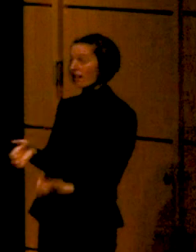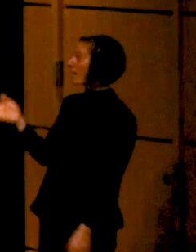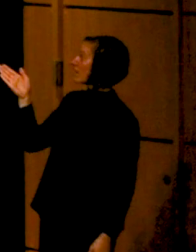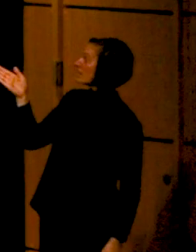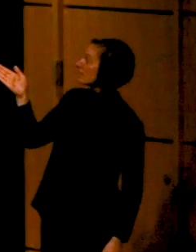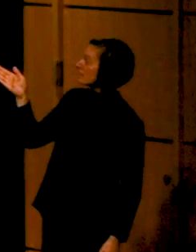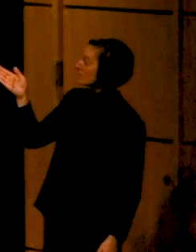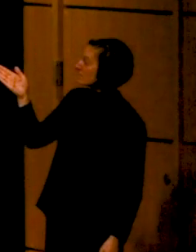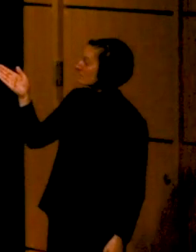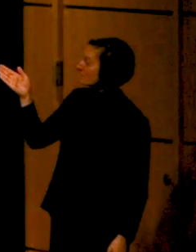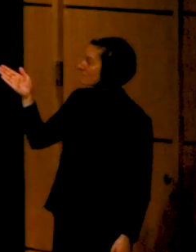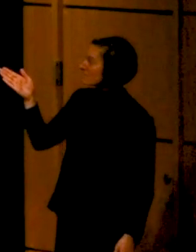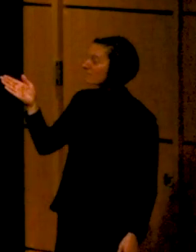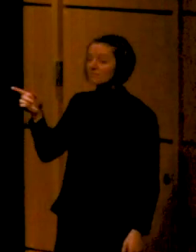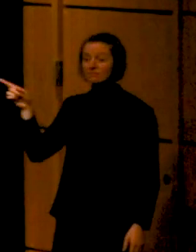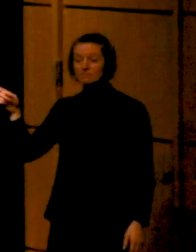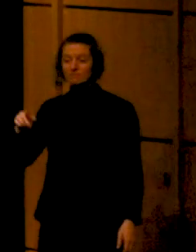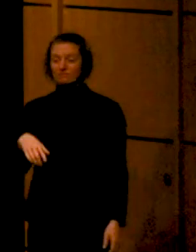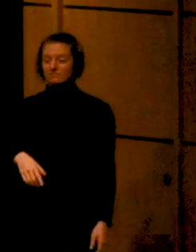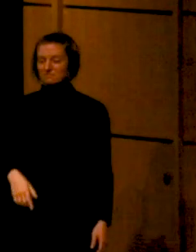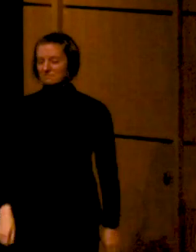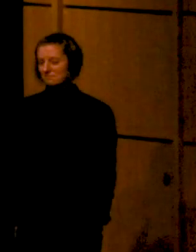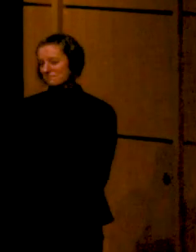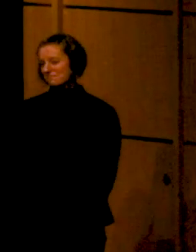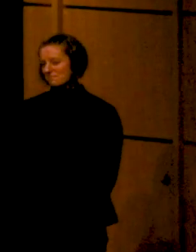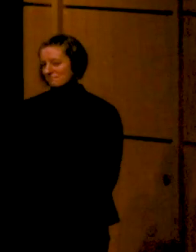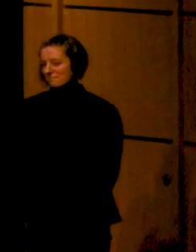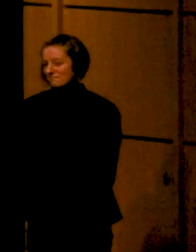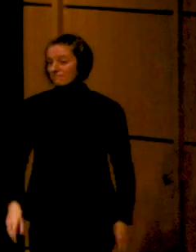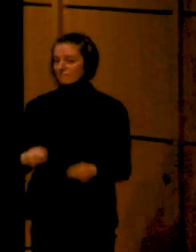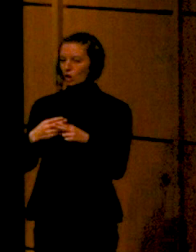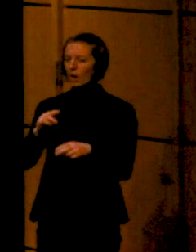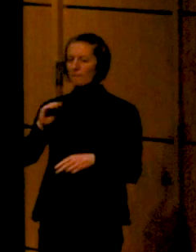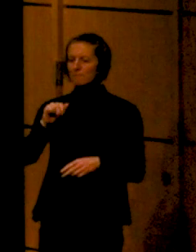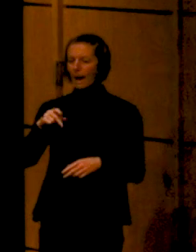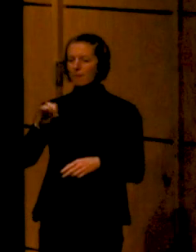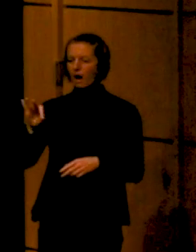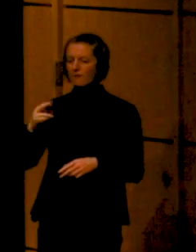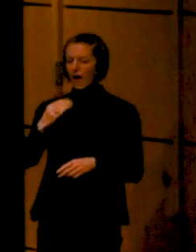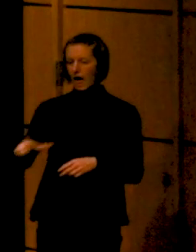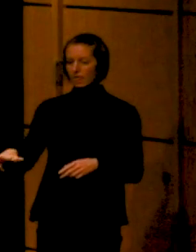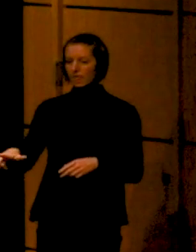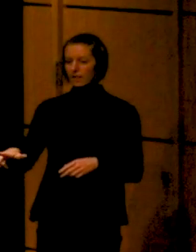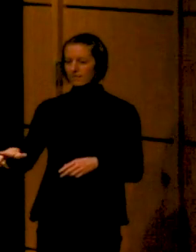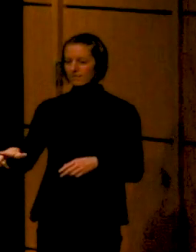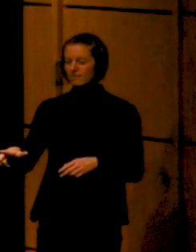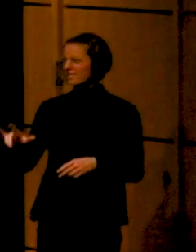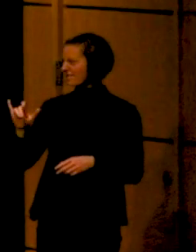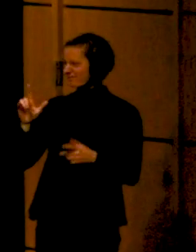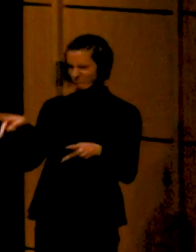Botticelli's "Map of Hell" based on Dante's description in the Inferno.